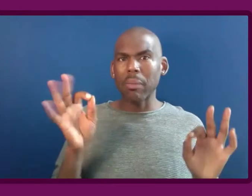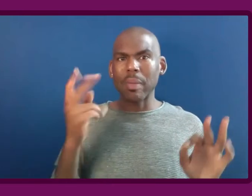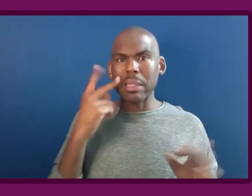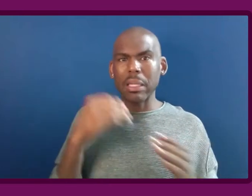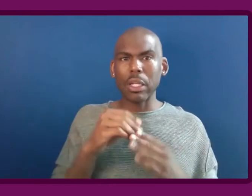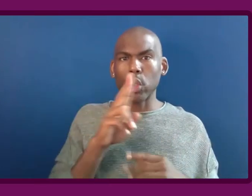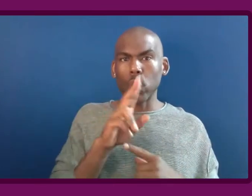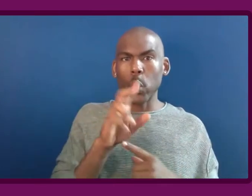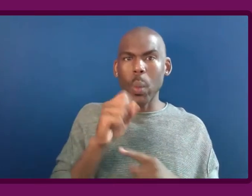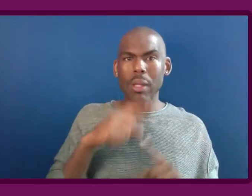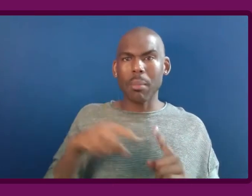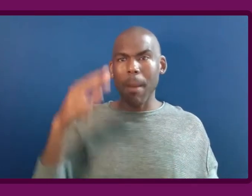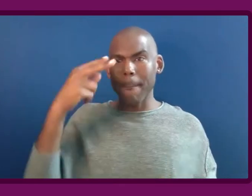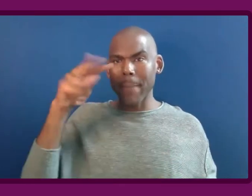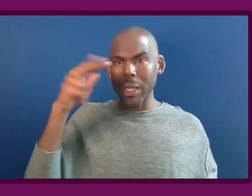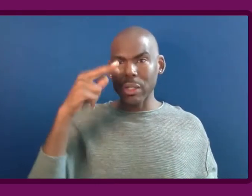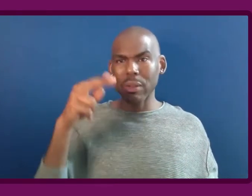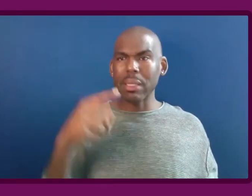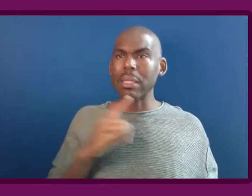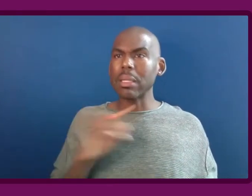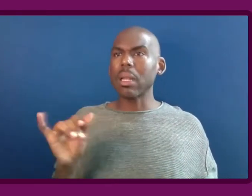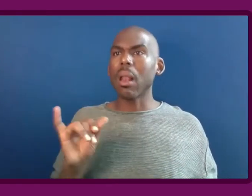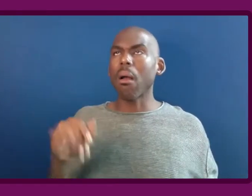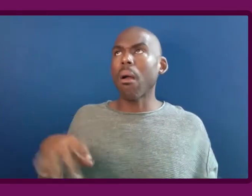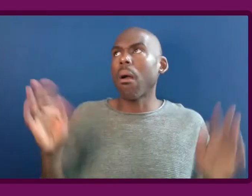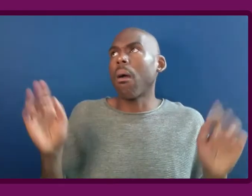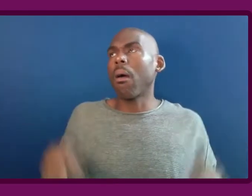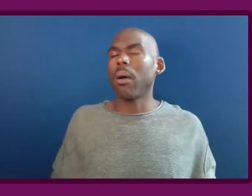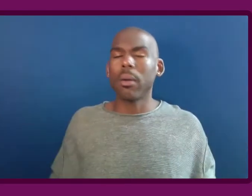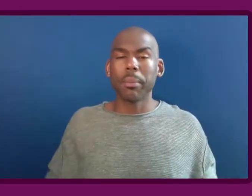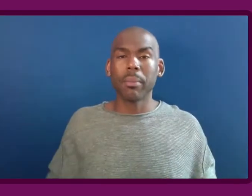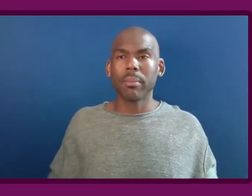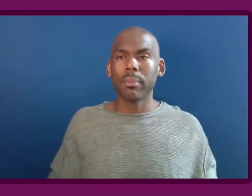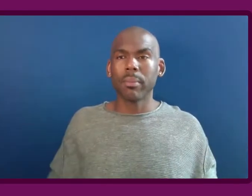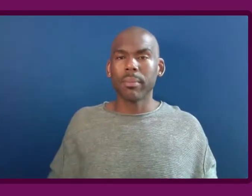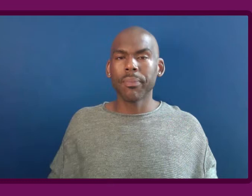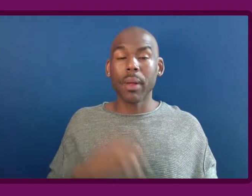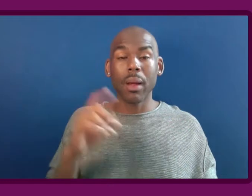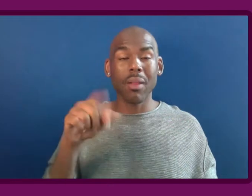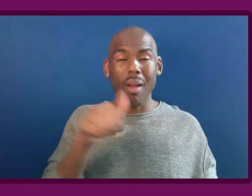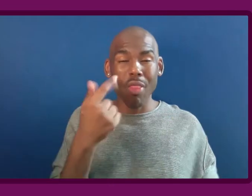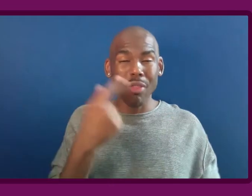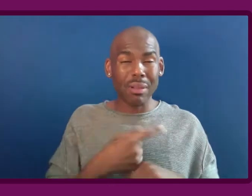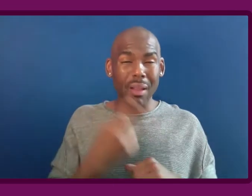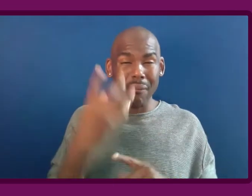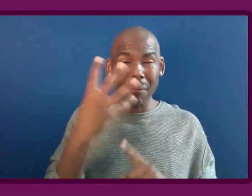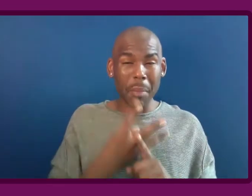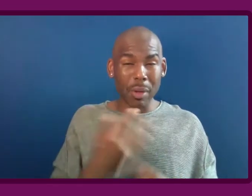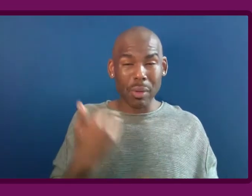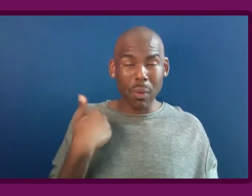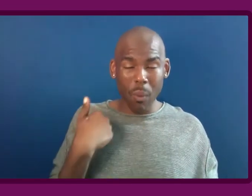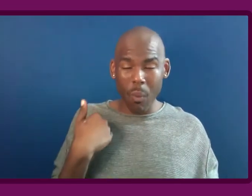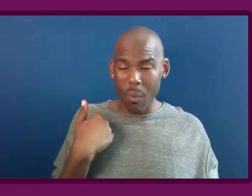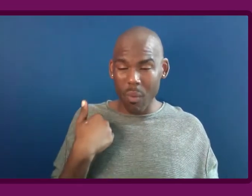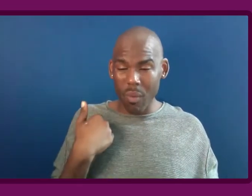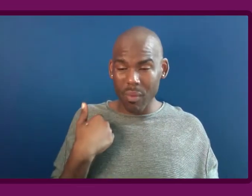but in Mexico, it goes like, "Eh." You know? The other day, like four months ago, still in the